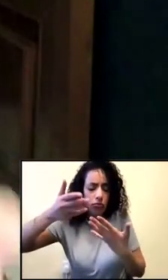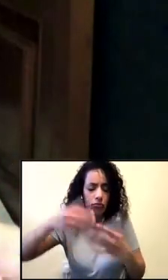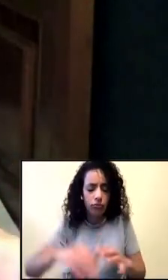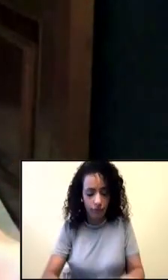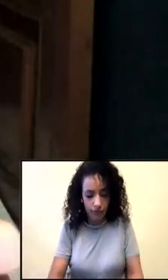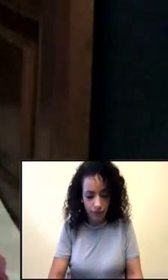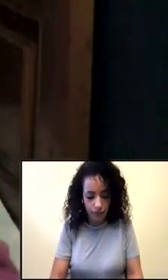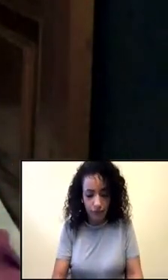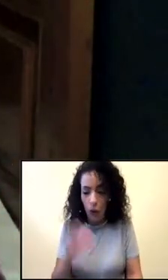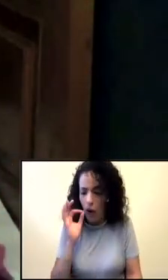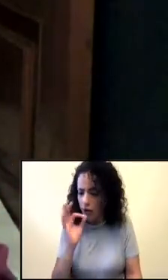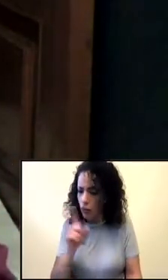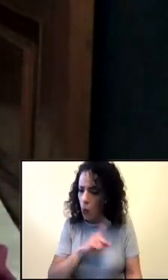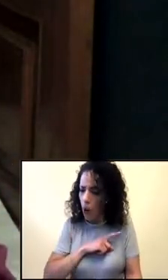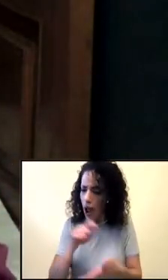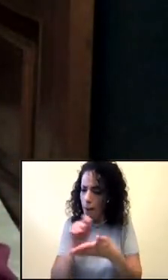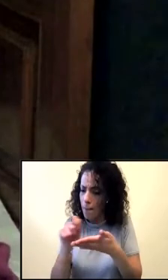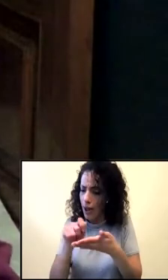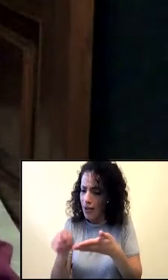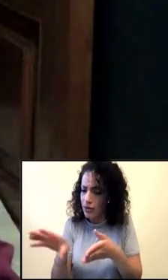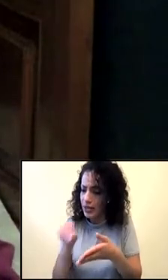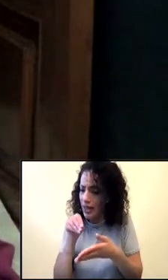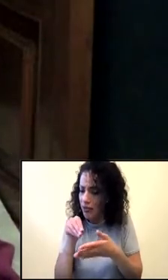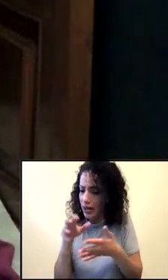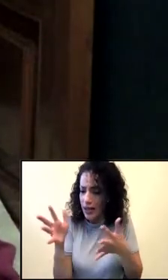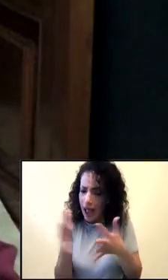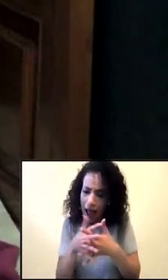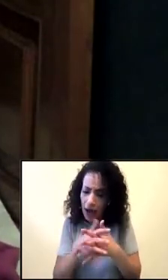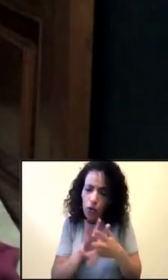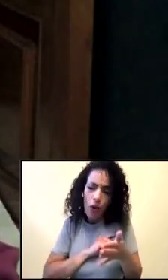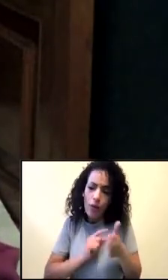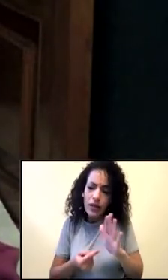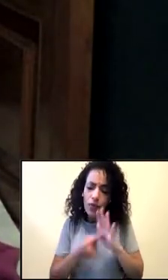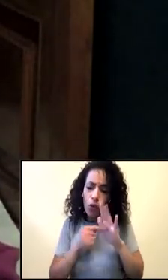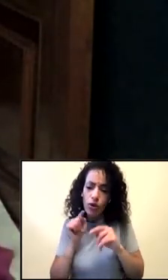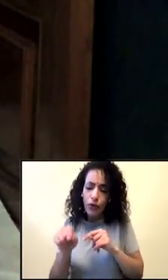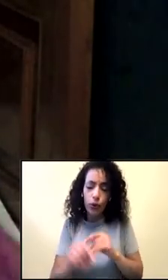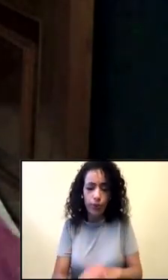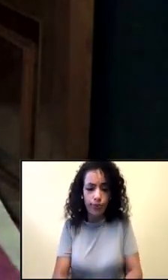this pen and how did you carry this pen? And why is it important to you?" And then they would talk